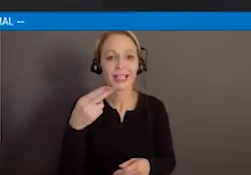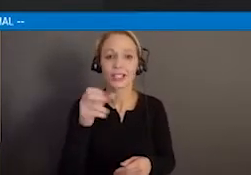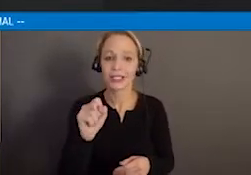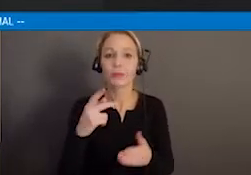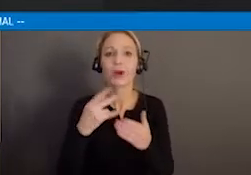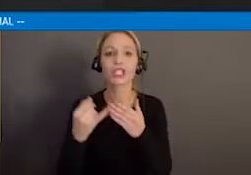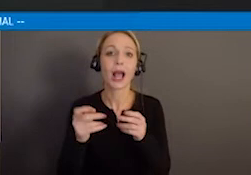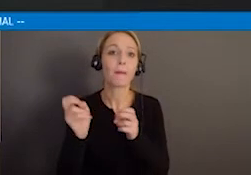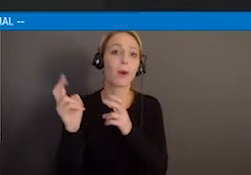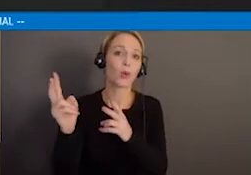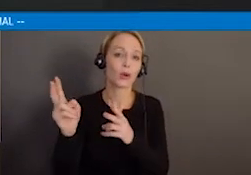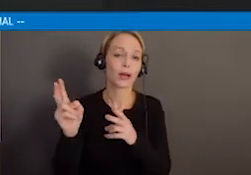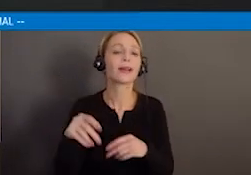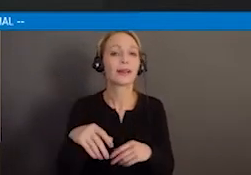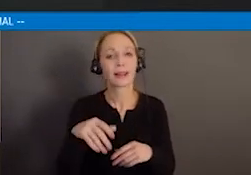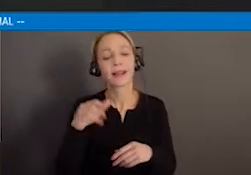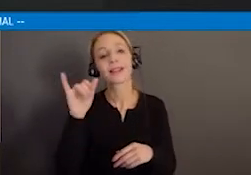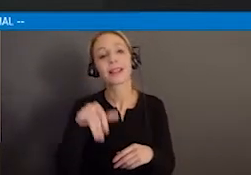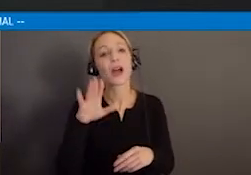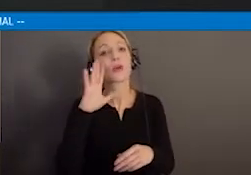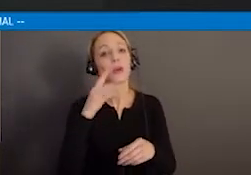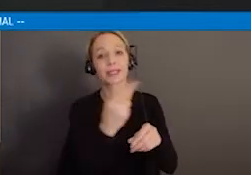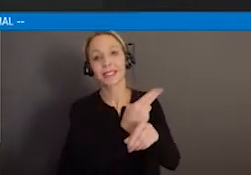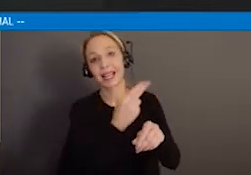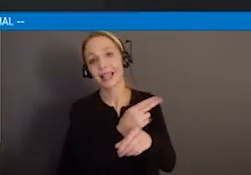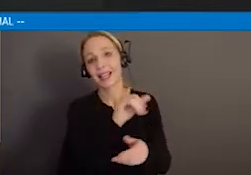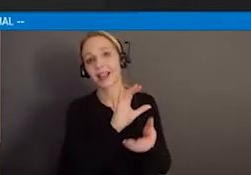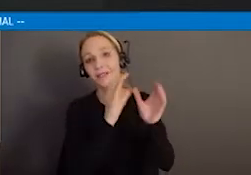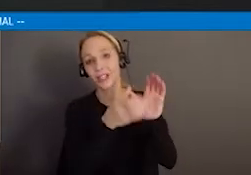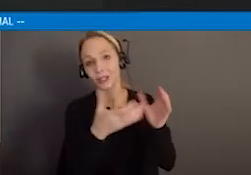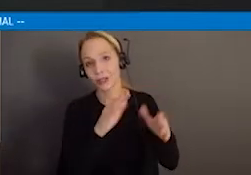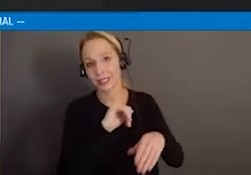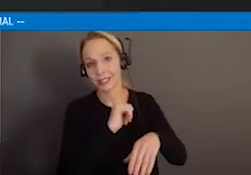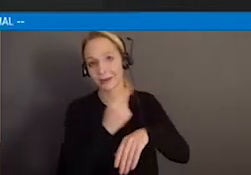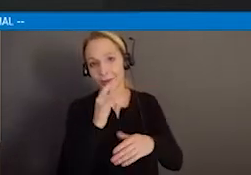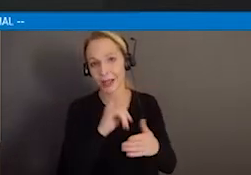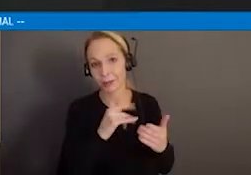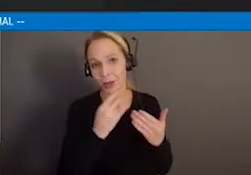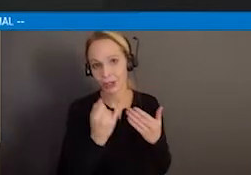THIS IS TAKING CONFIGURATION THAT IS SET UP FOR THE PROJECT AND GOING TO UPLOAD ALL THE CODE.